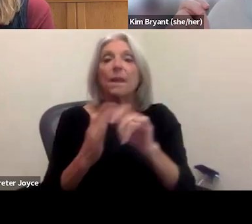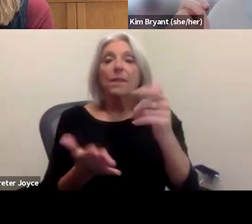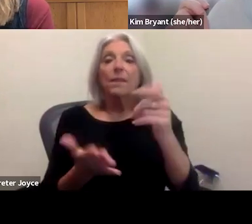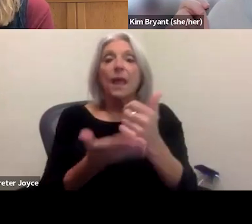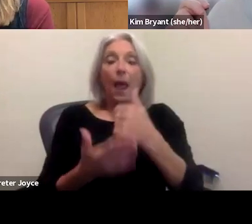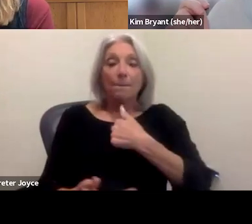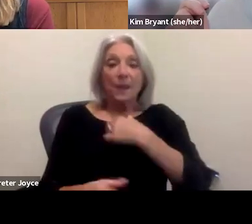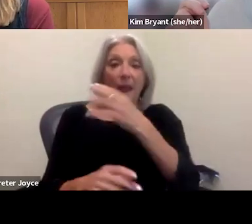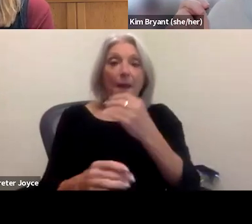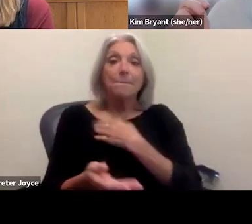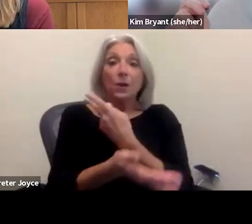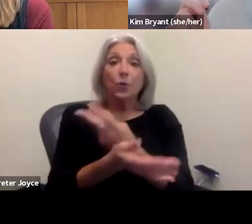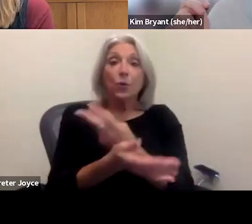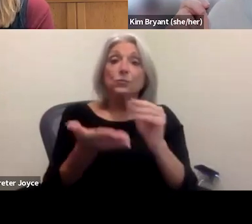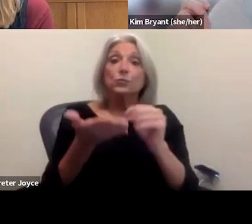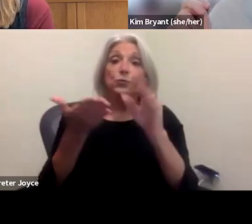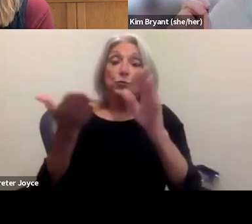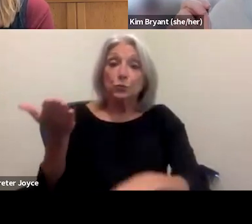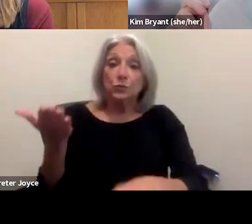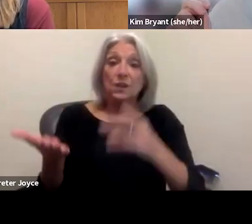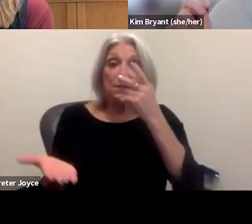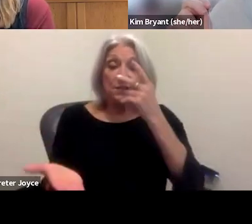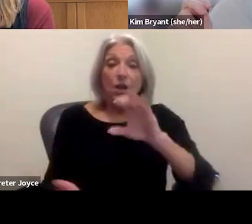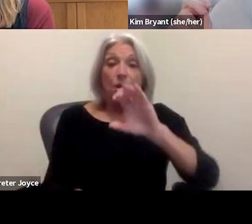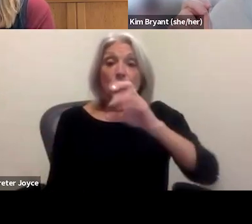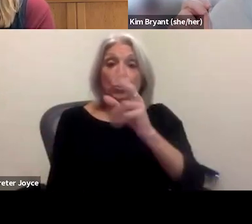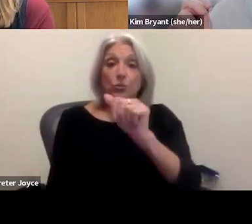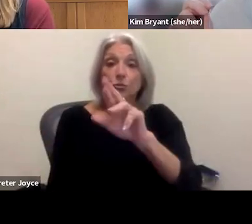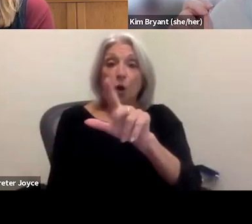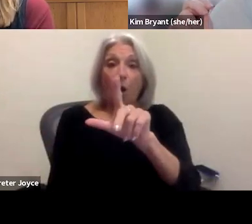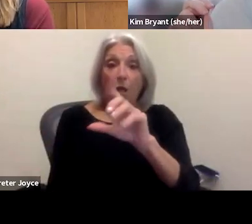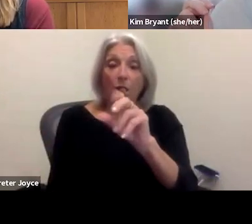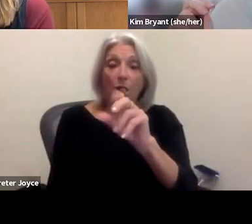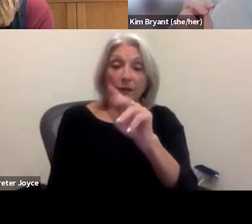And Damian, who's at UNC Charlotte, who's one of our collaborators, Damien Williams,